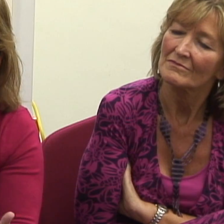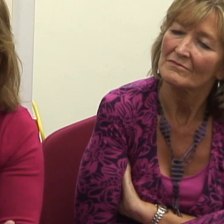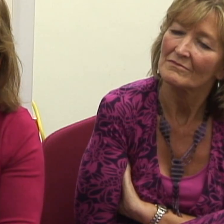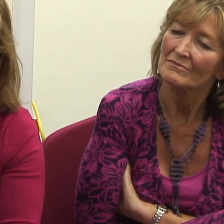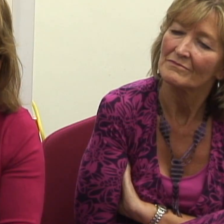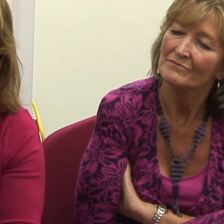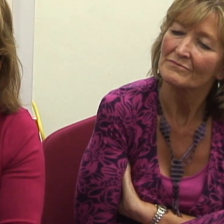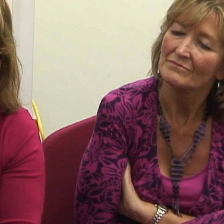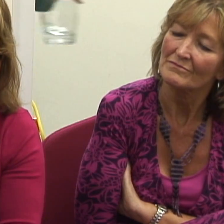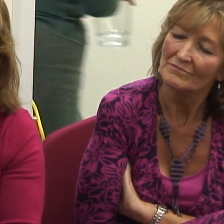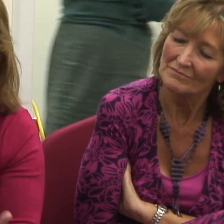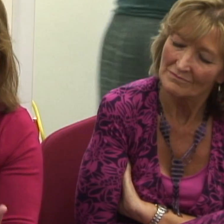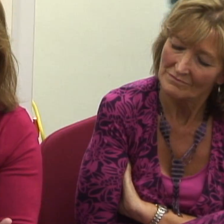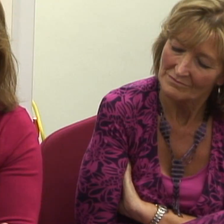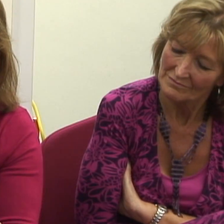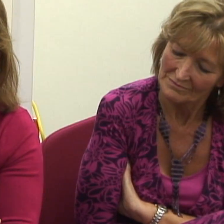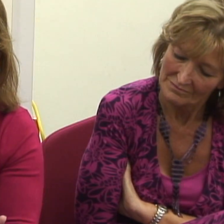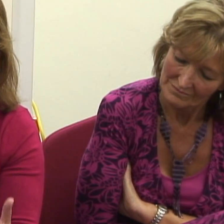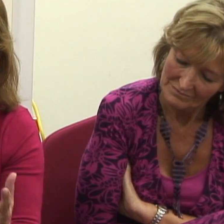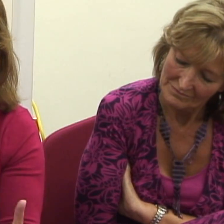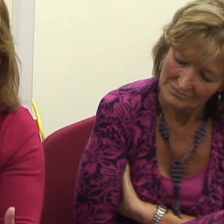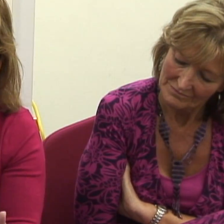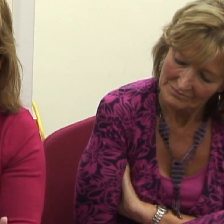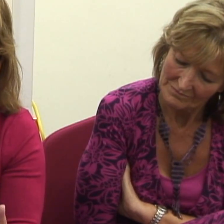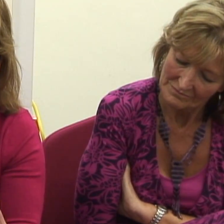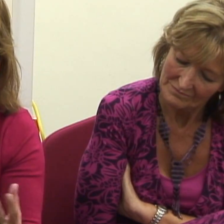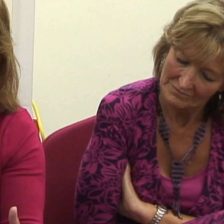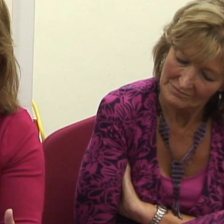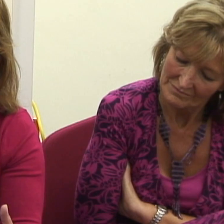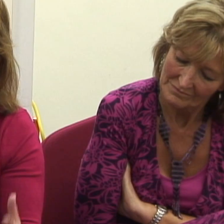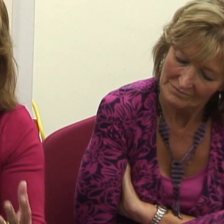the state, as you said, so I just wondered if there’s the individual exists and they